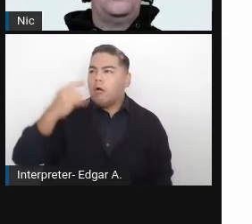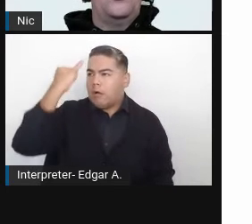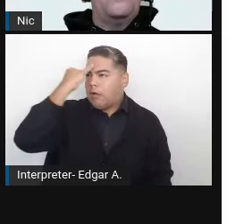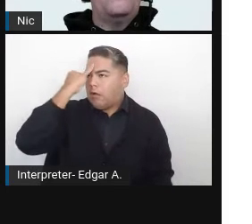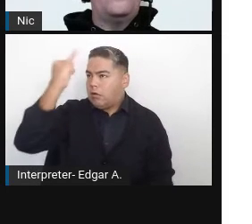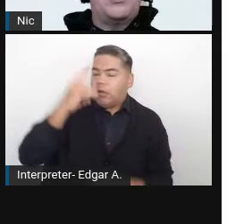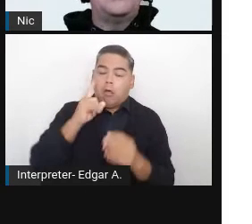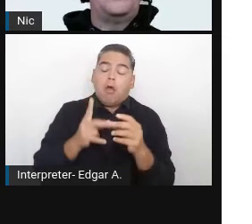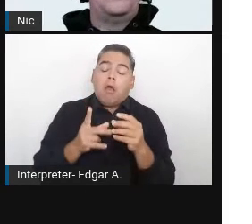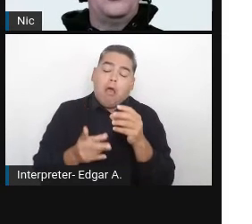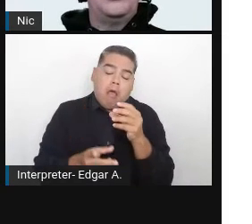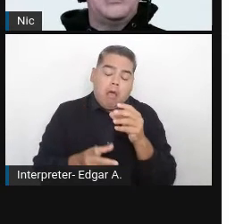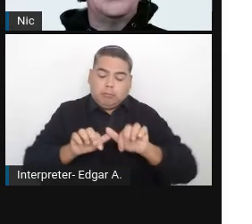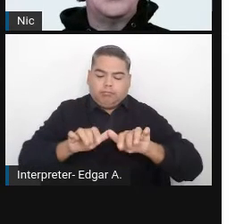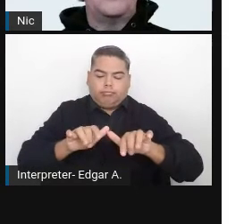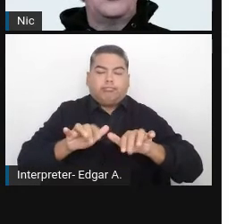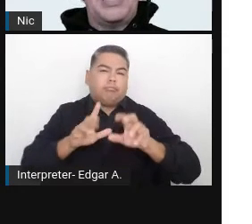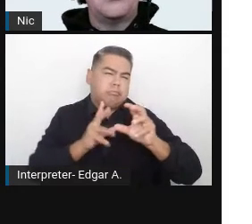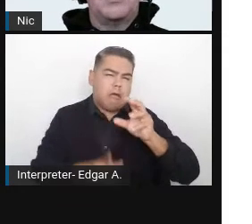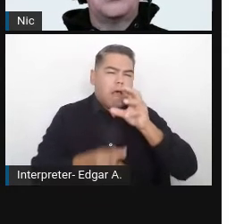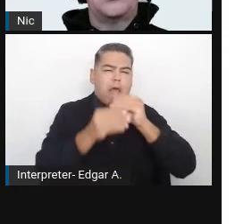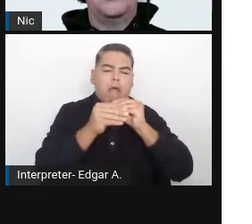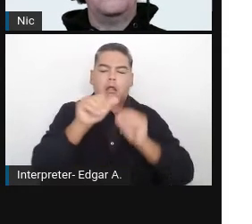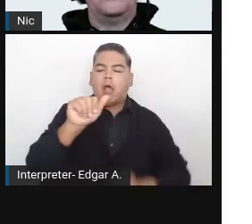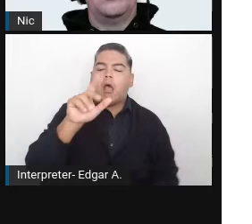to override non-accessible aspects of Joomla.